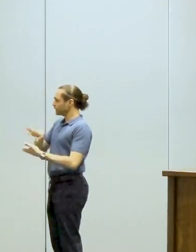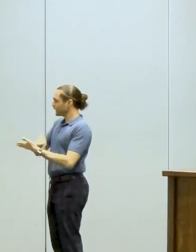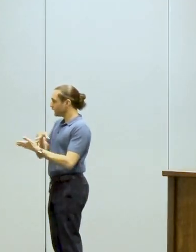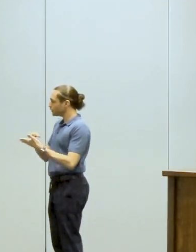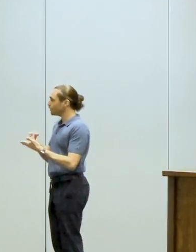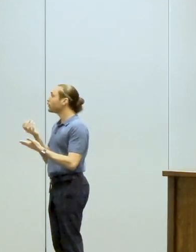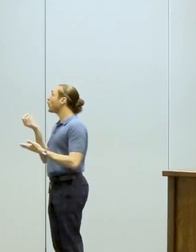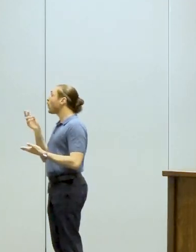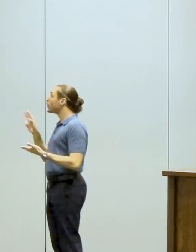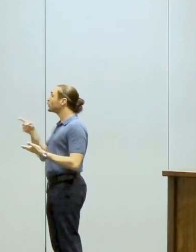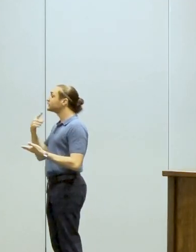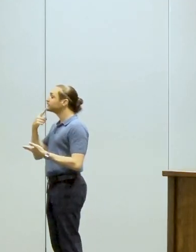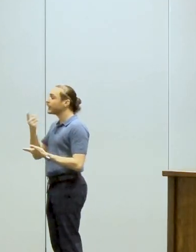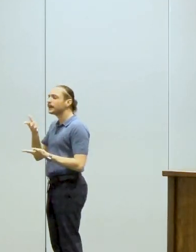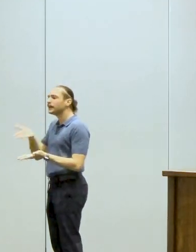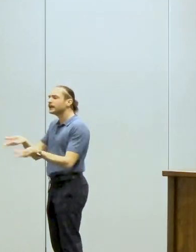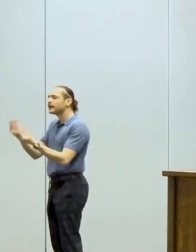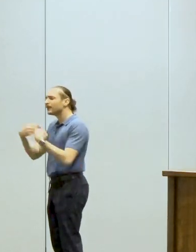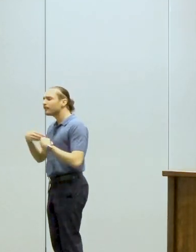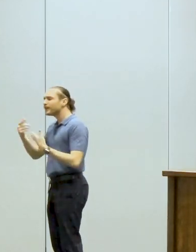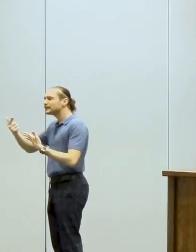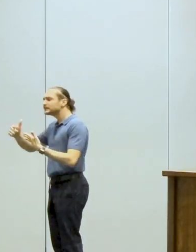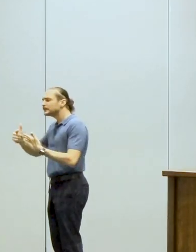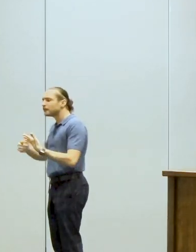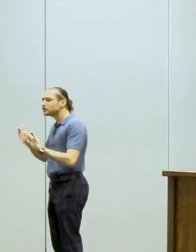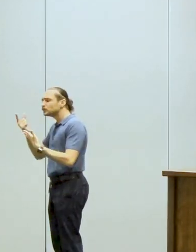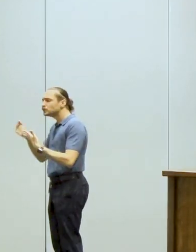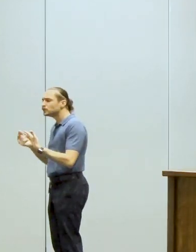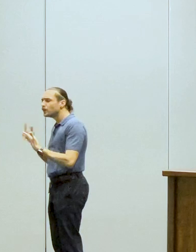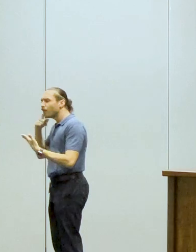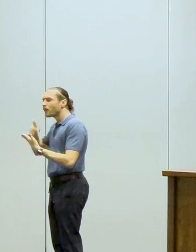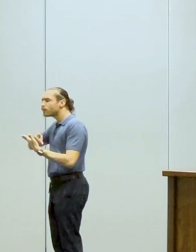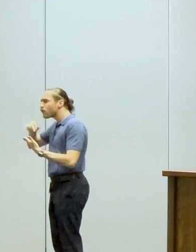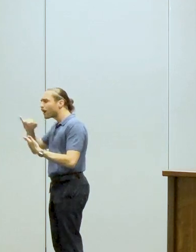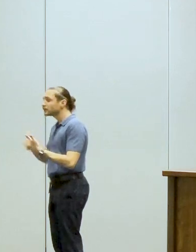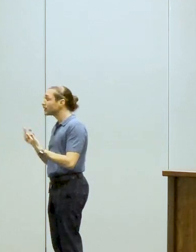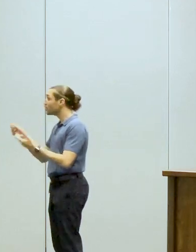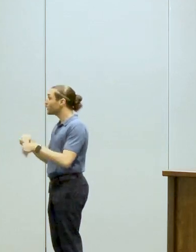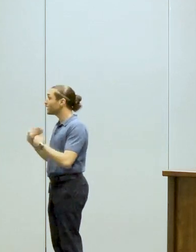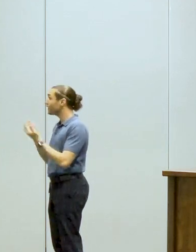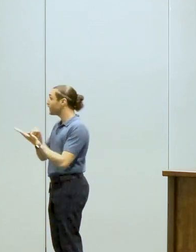order, right? If we have a PDF copy of the syllabus, you could literally import that into your calendar too. All sorts of